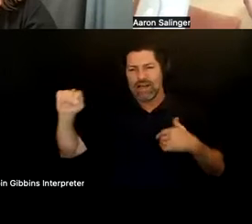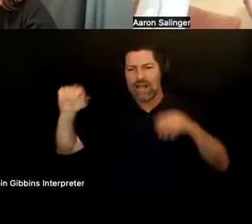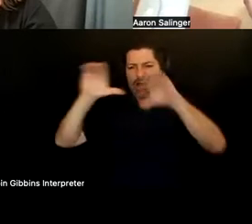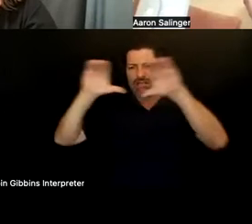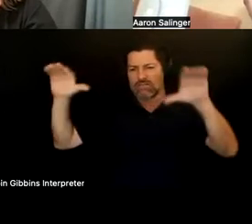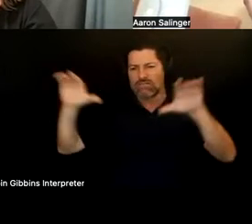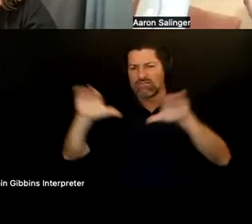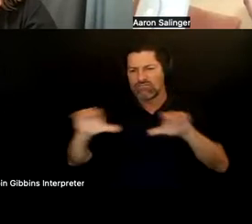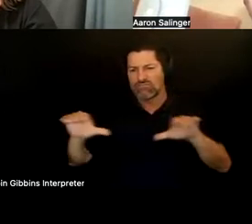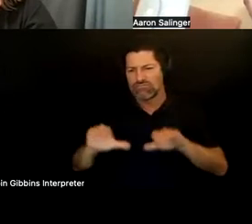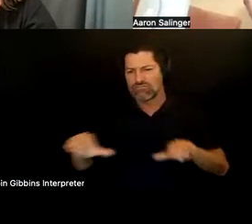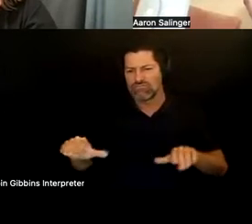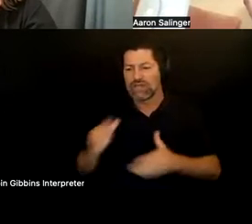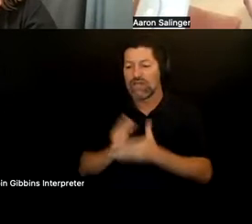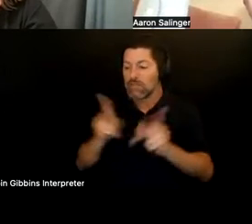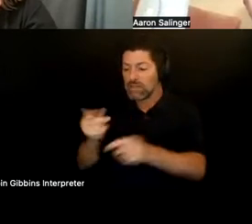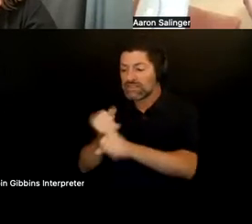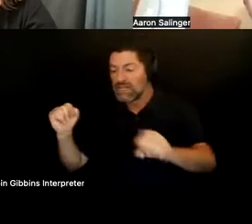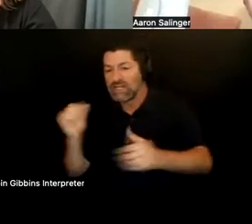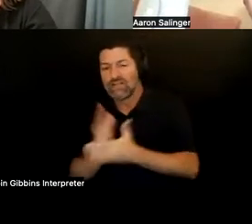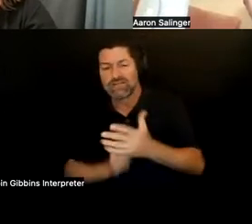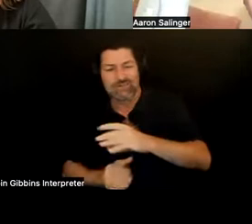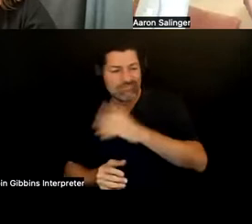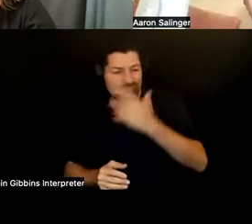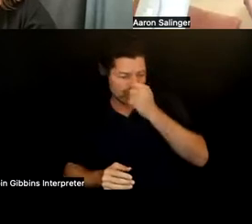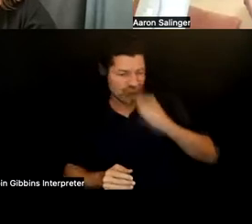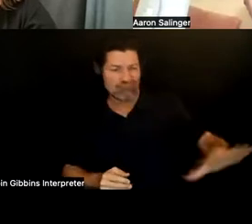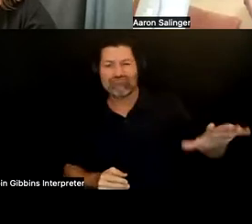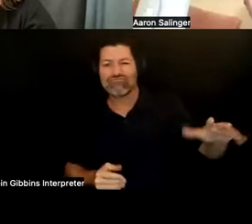some people are spared, and some people are not and I mean it's it's